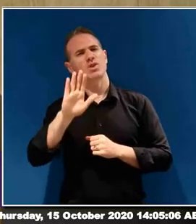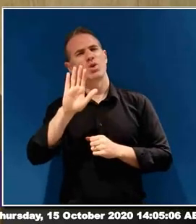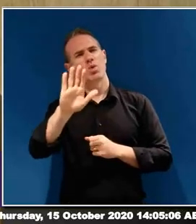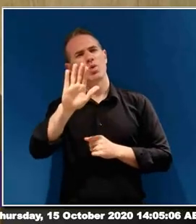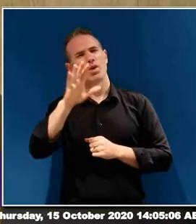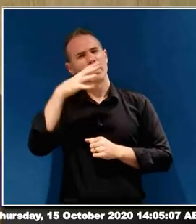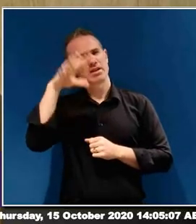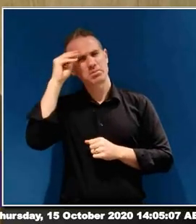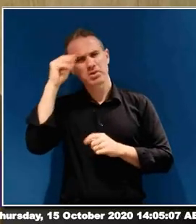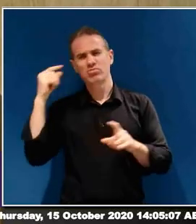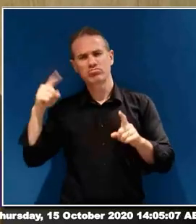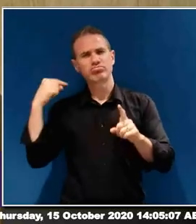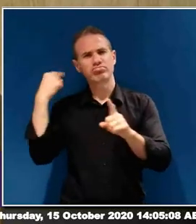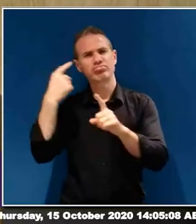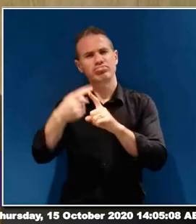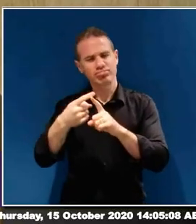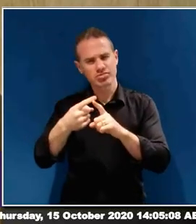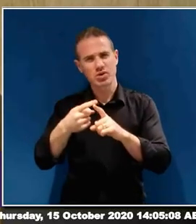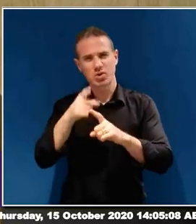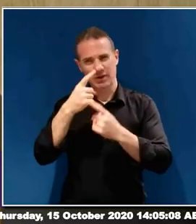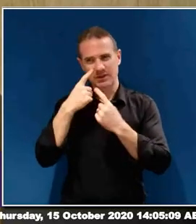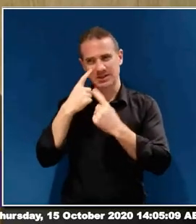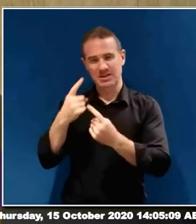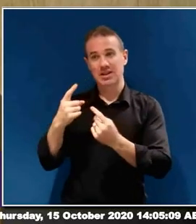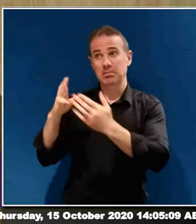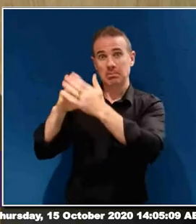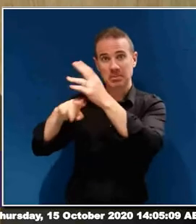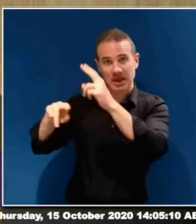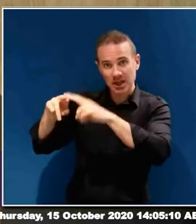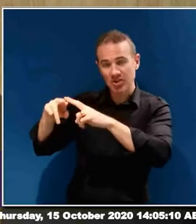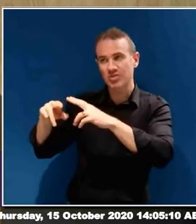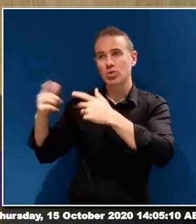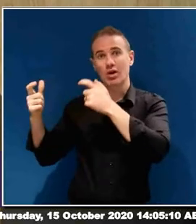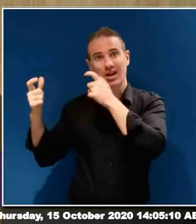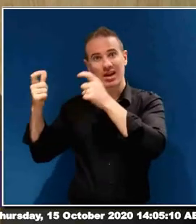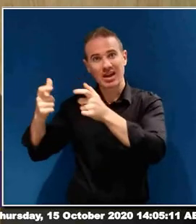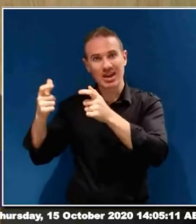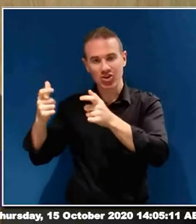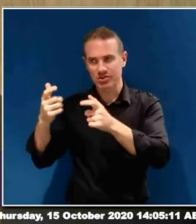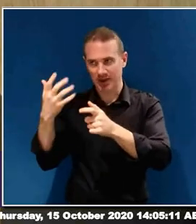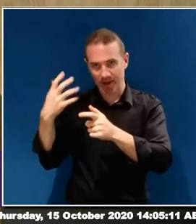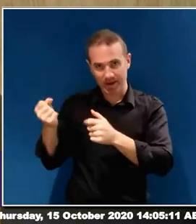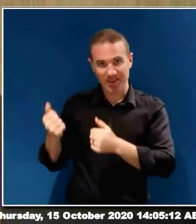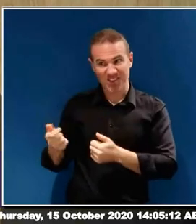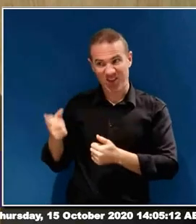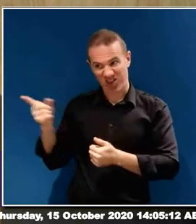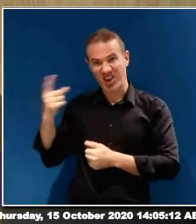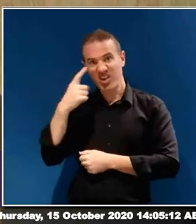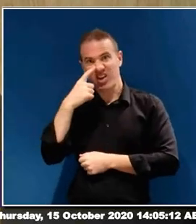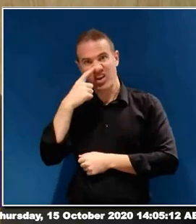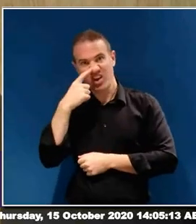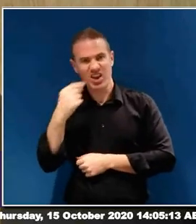to challenge a decision declining an EAP verification?